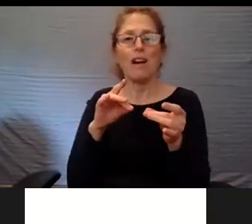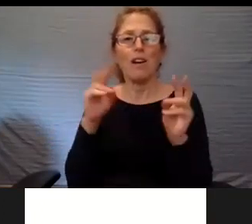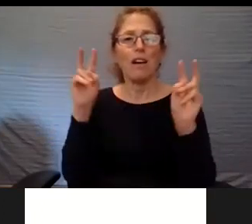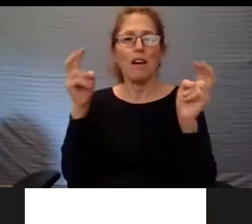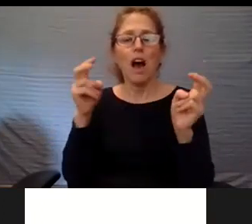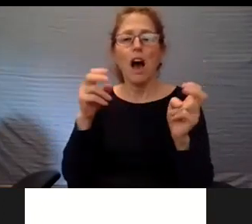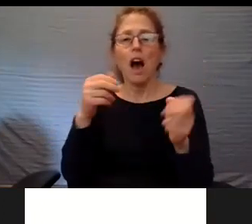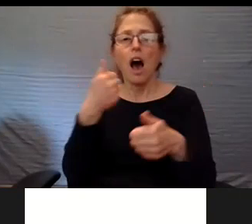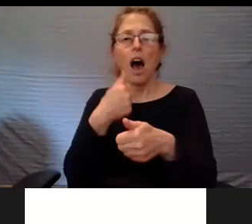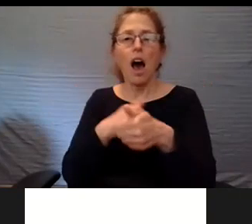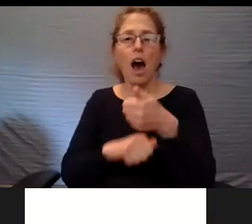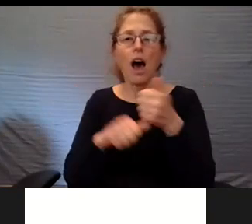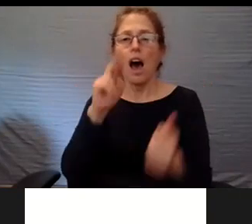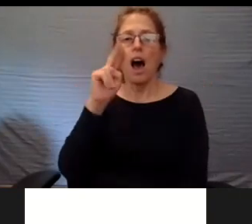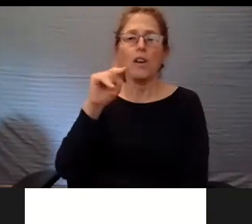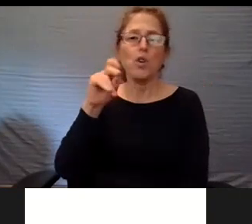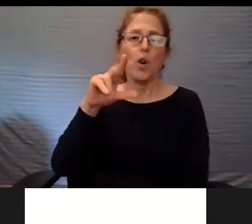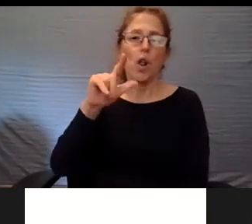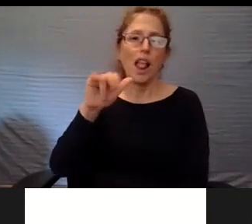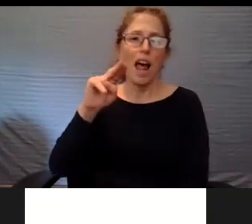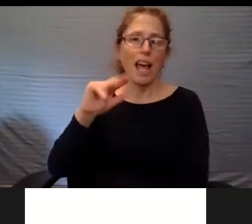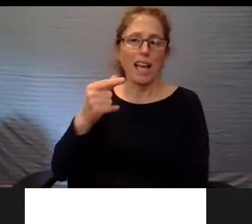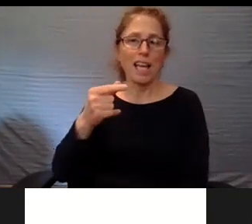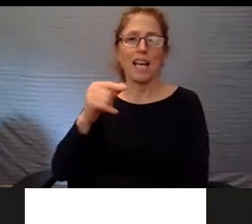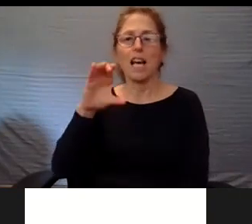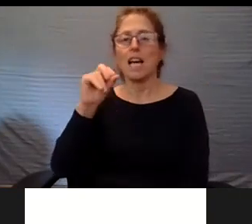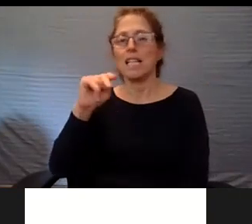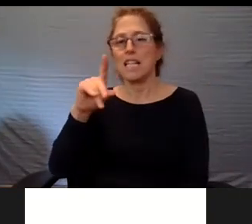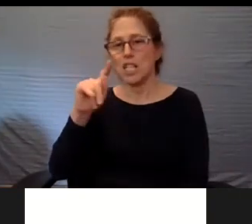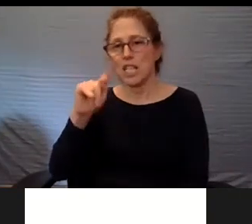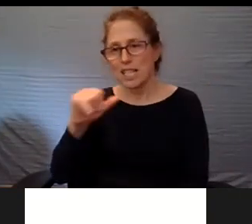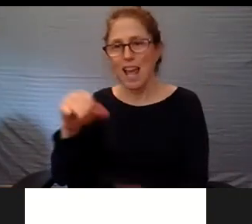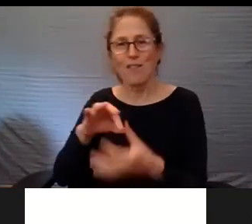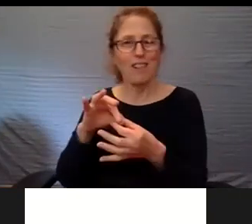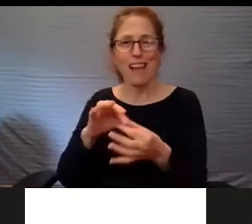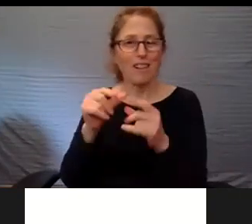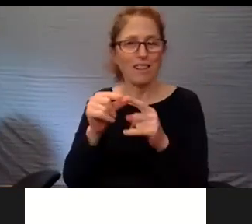and the related terminology with "the elderly" and "immunocompromised"